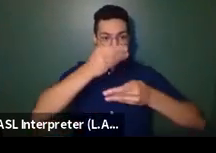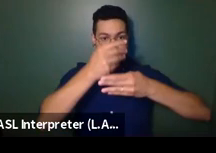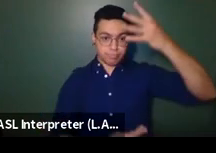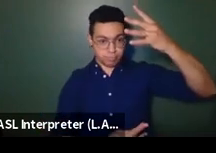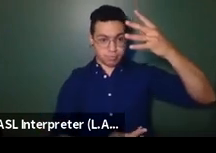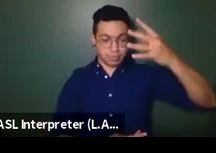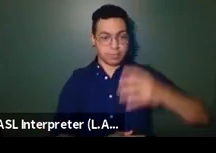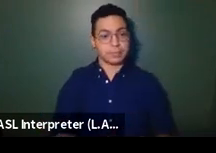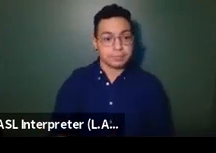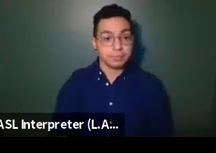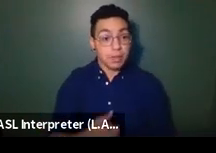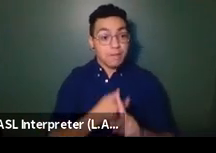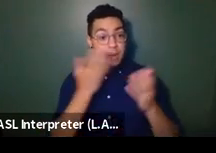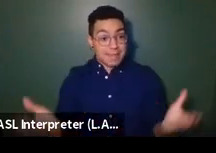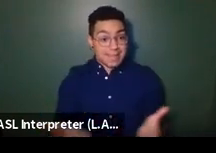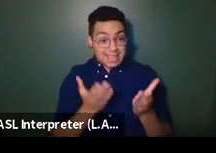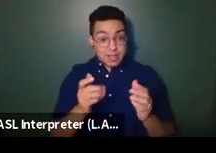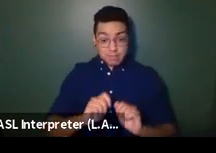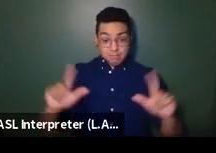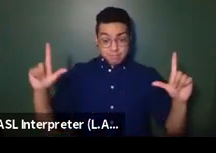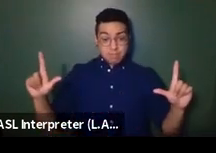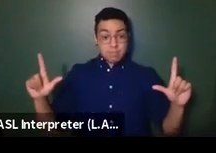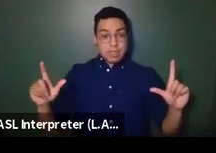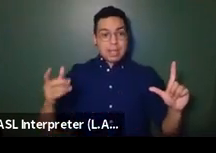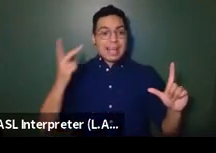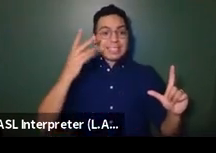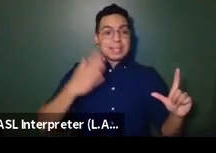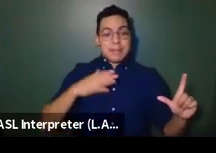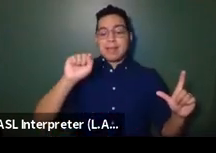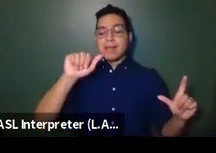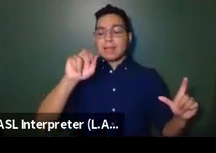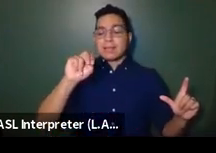ESD 189 - Amy Colburn: So, from here I have my school of D sandbox. This is that course that I created.